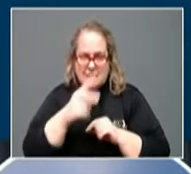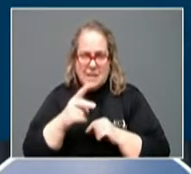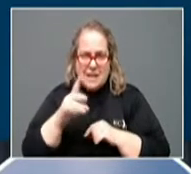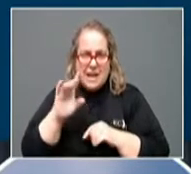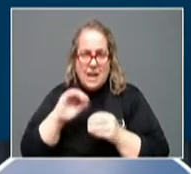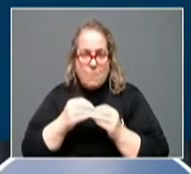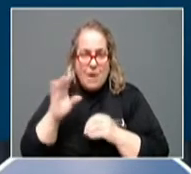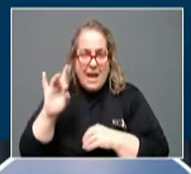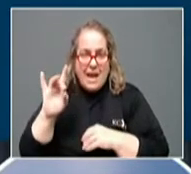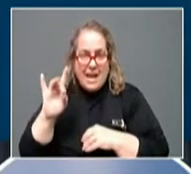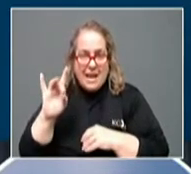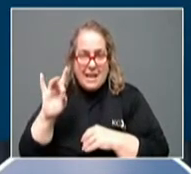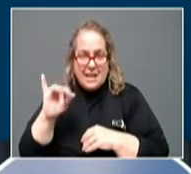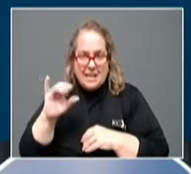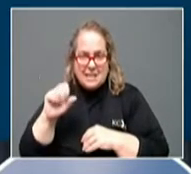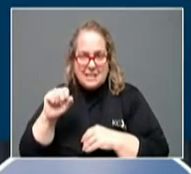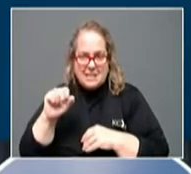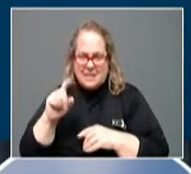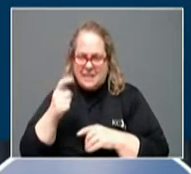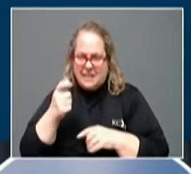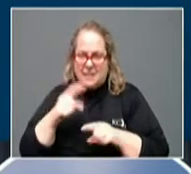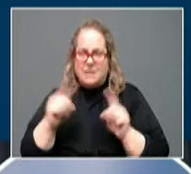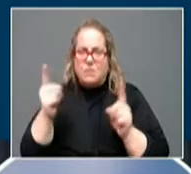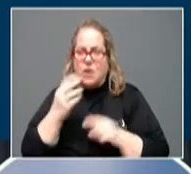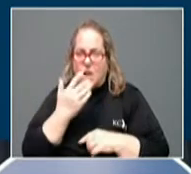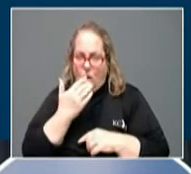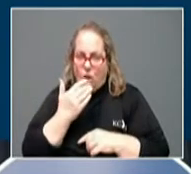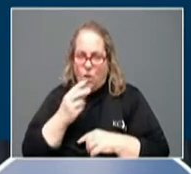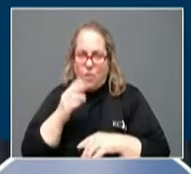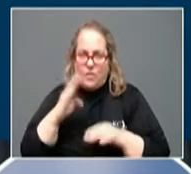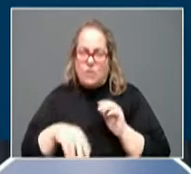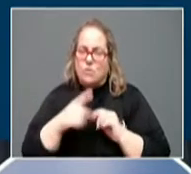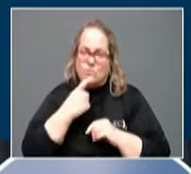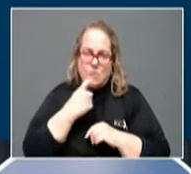slightly different color um than the reds that looks orange with the others